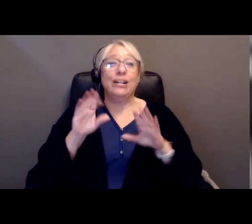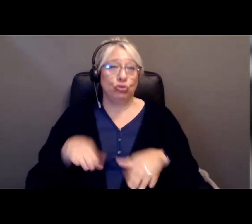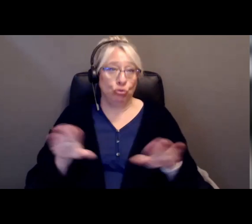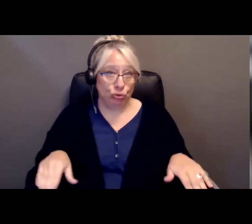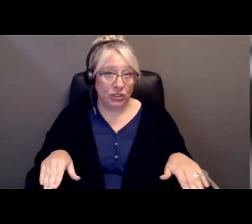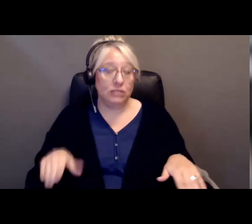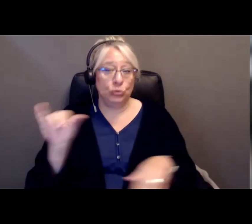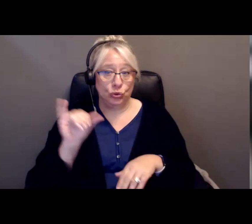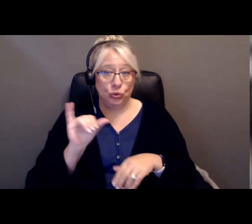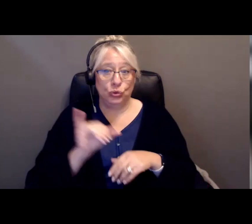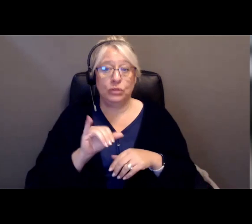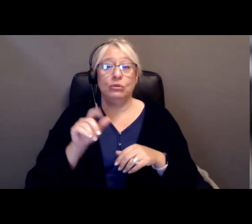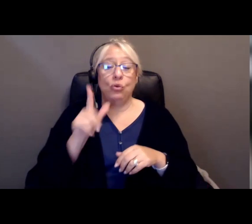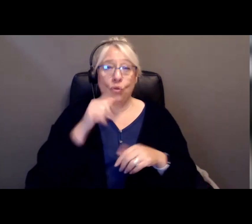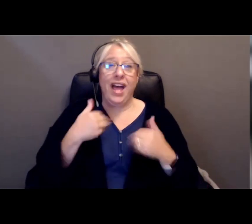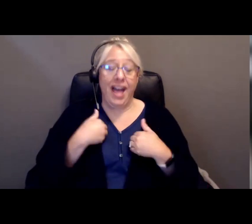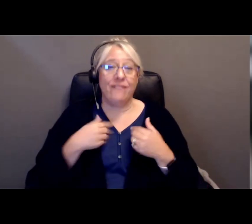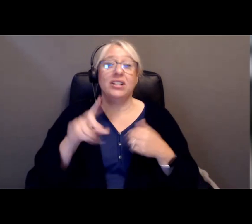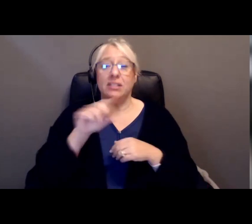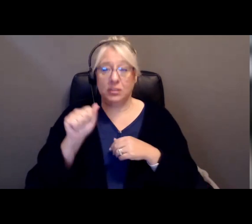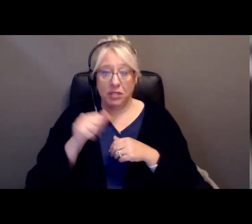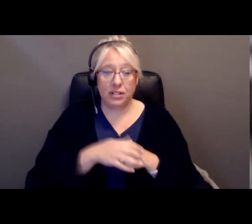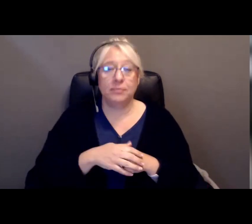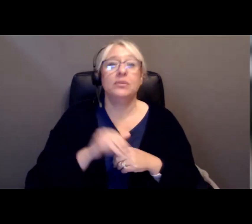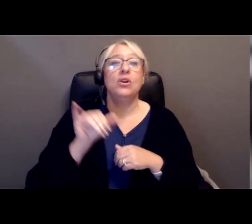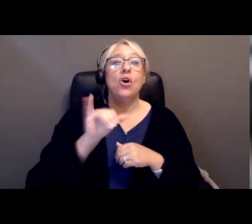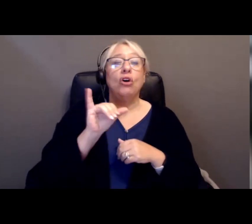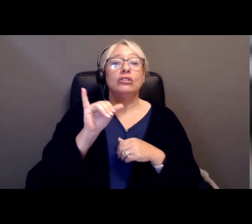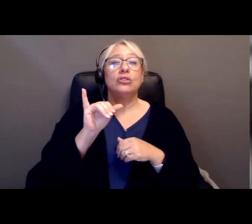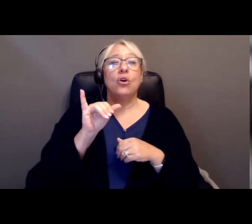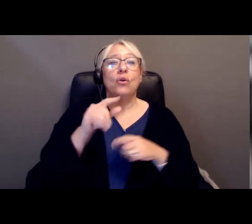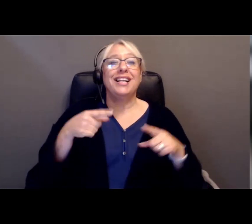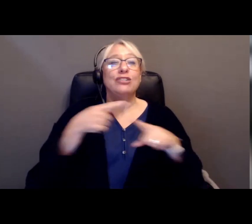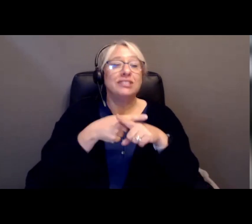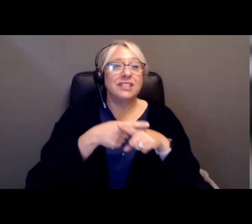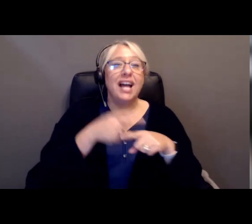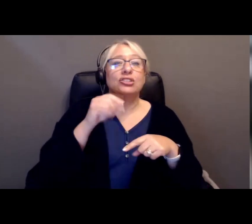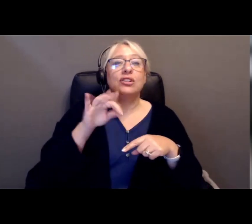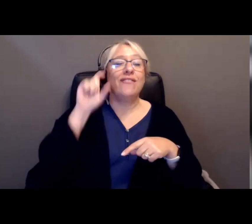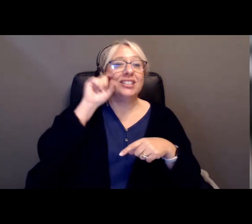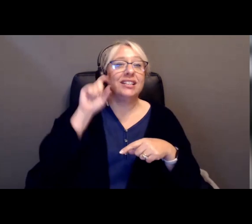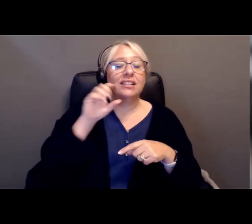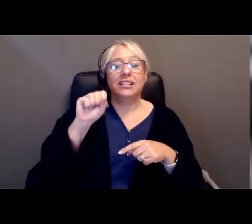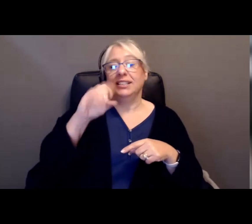living with disabilities. And also then looking at intersections of sexuality and disability